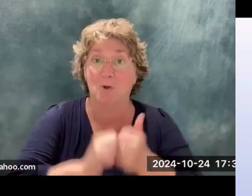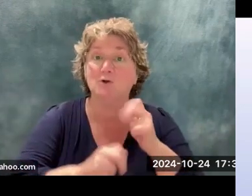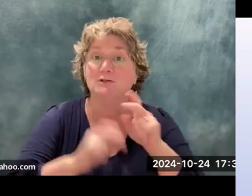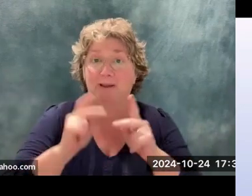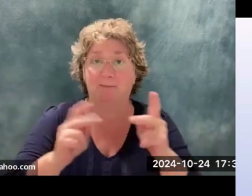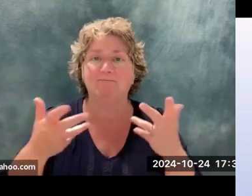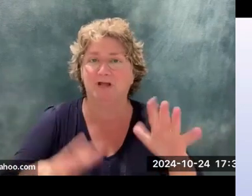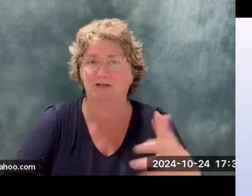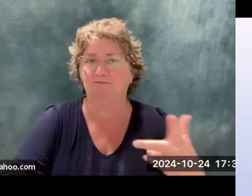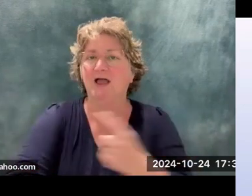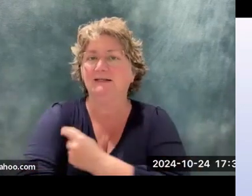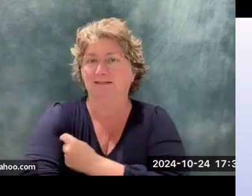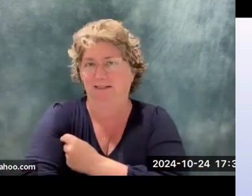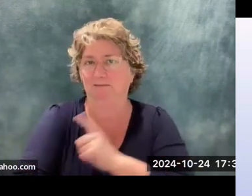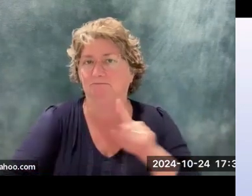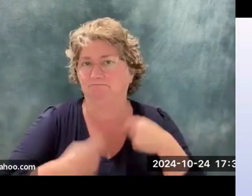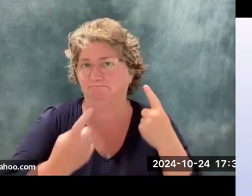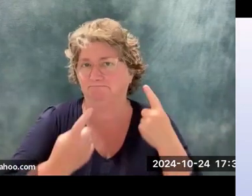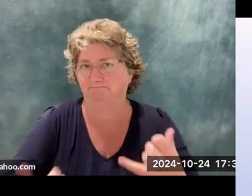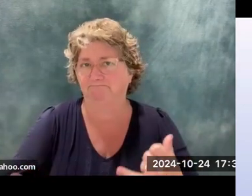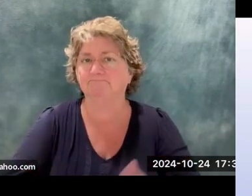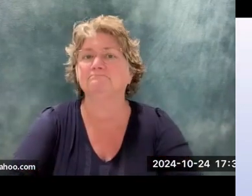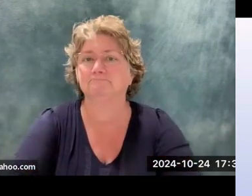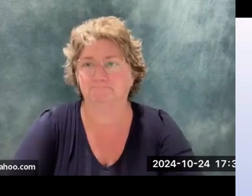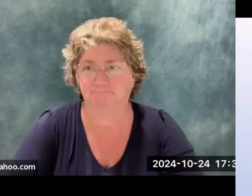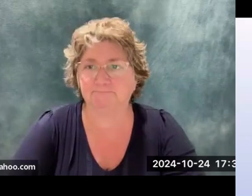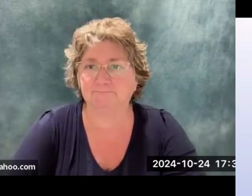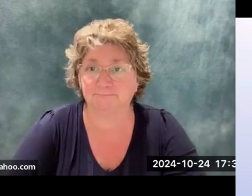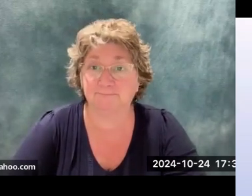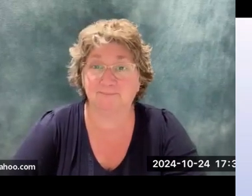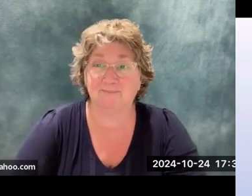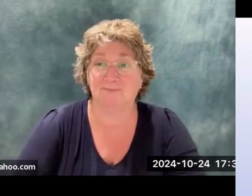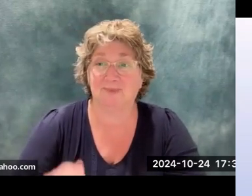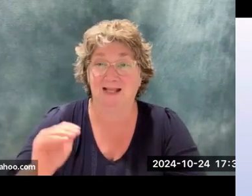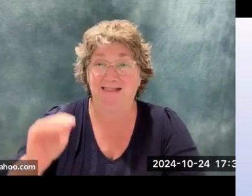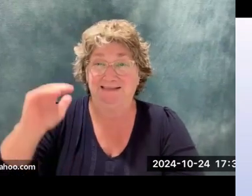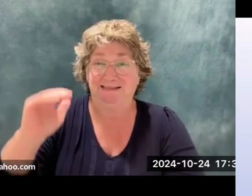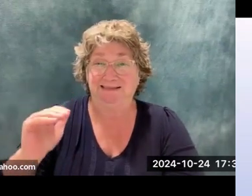And this plateau where we can't get to a hundred percent is commonly seen